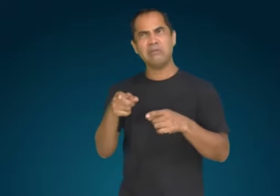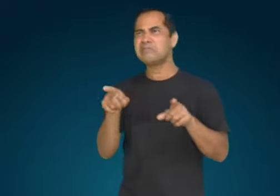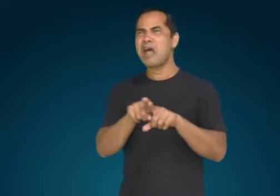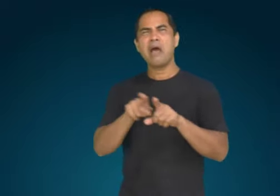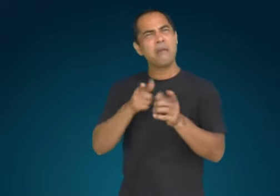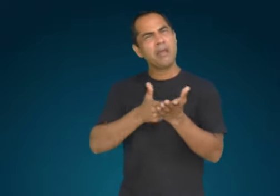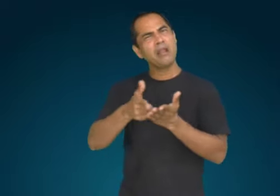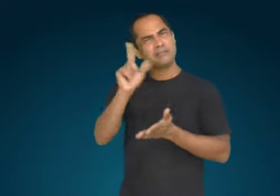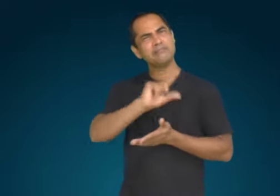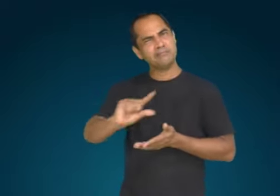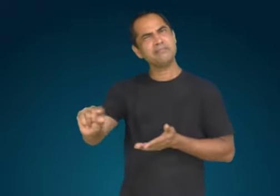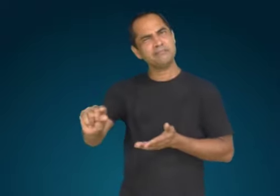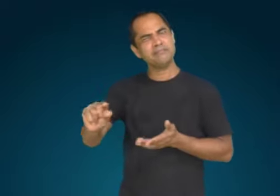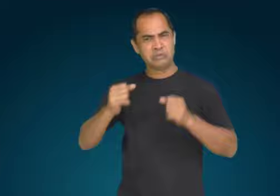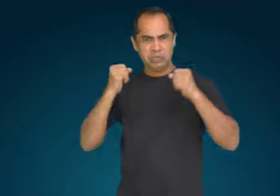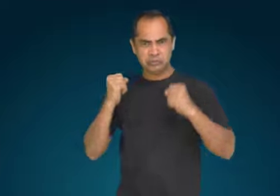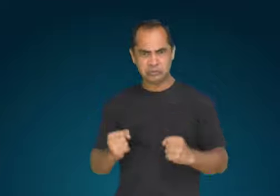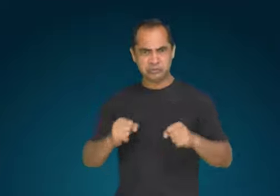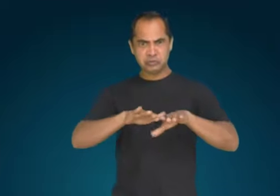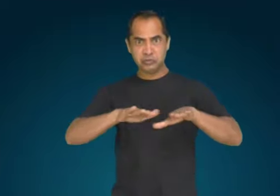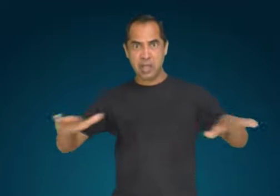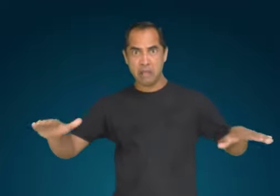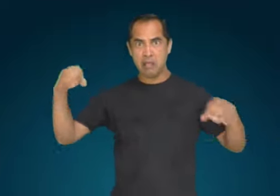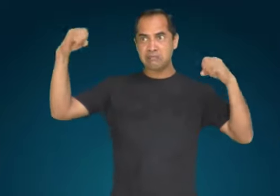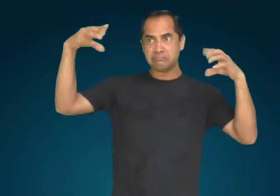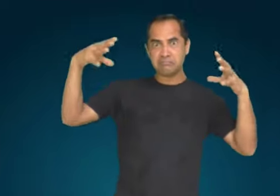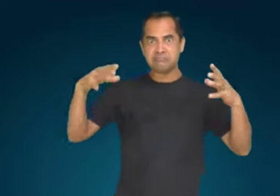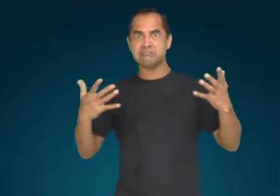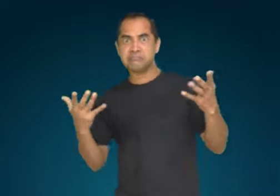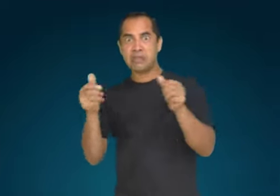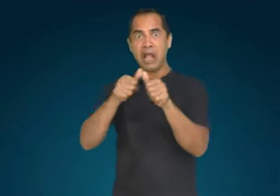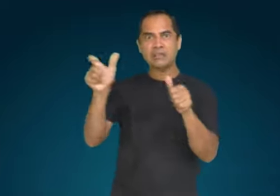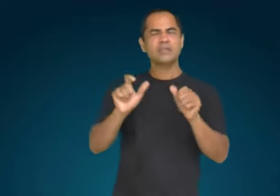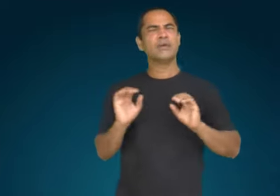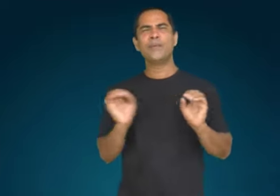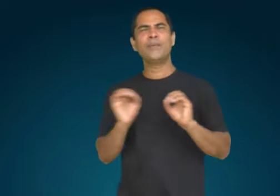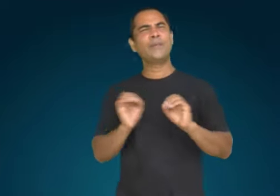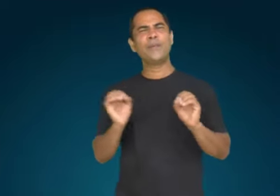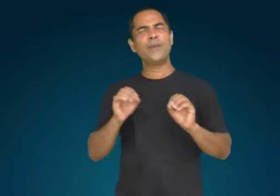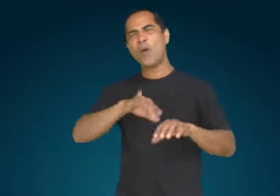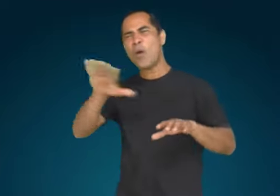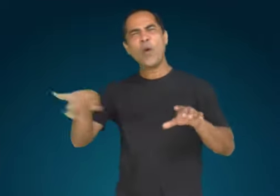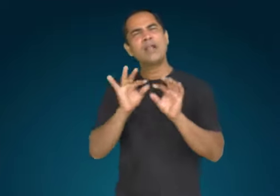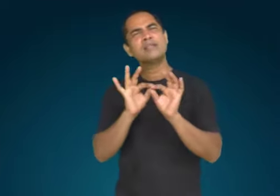at the happy hand school for the deaf at a small village in odisha this is the sign for the happy hands school